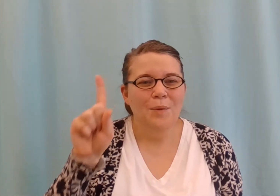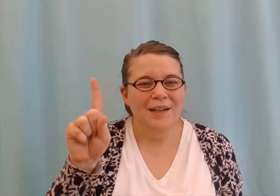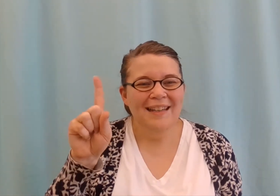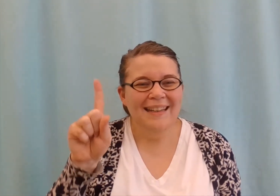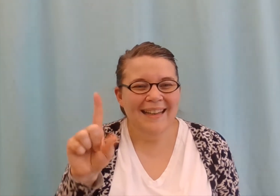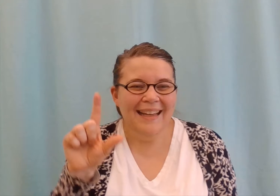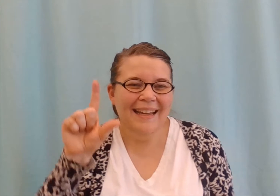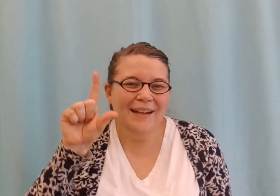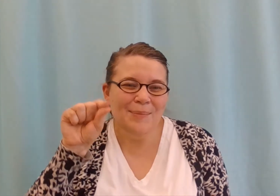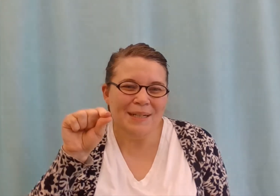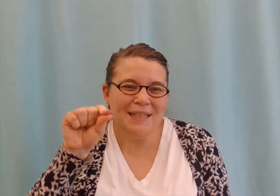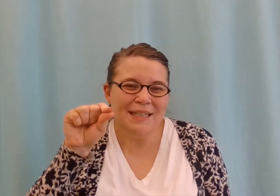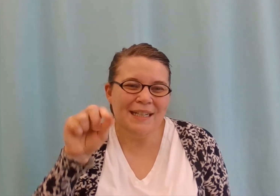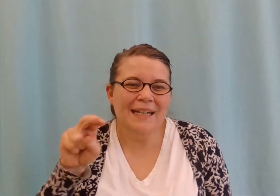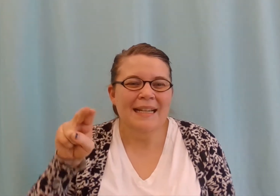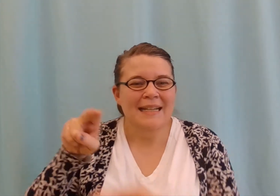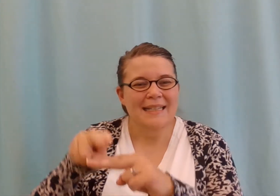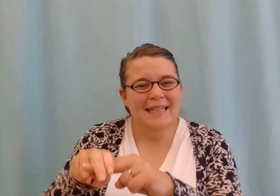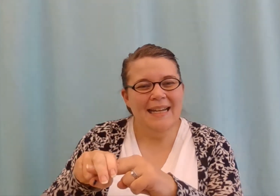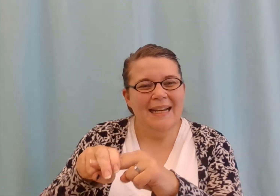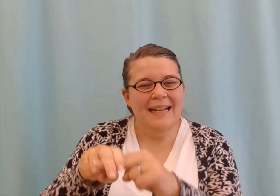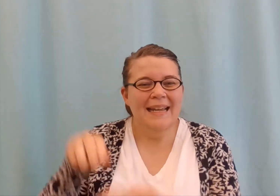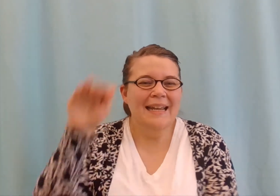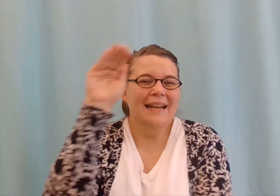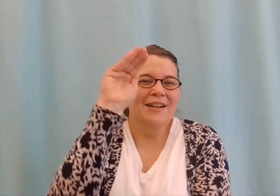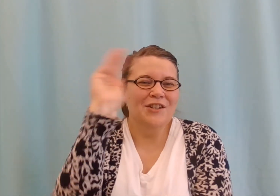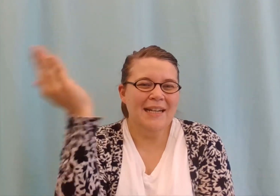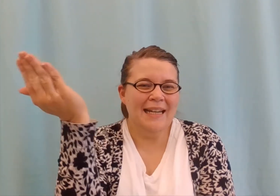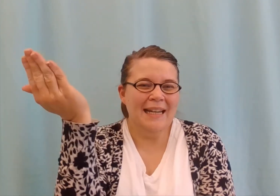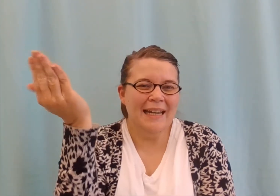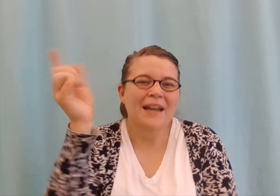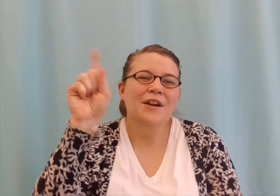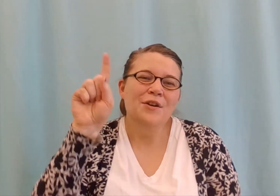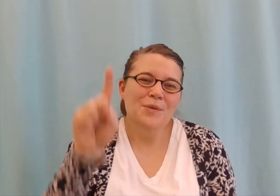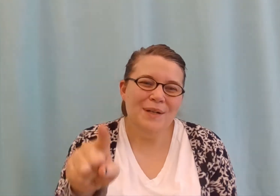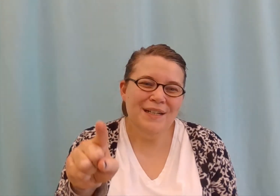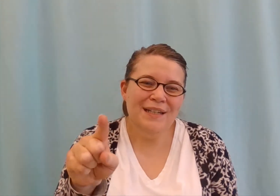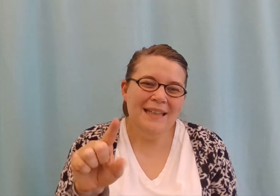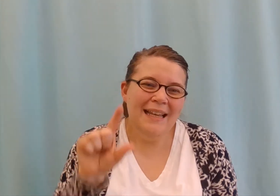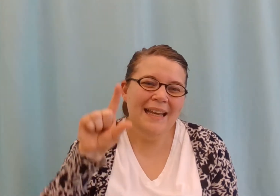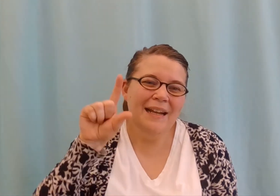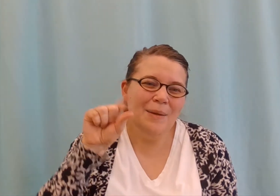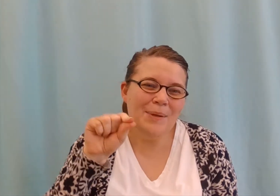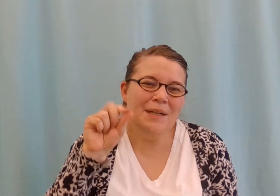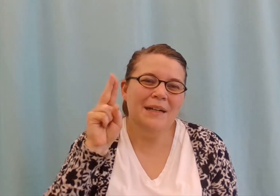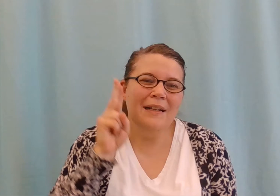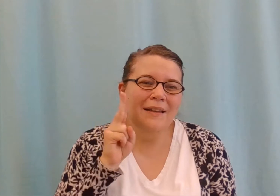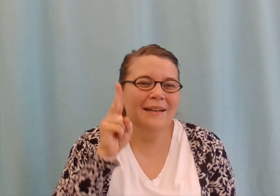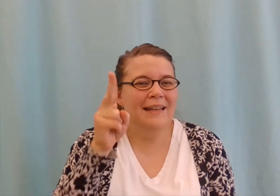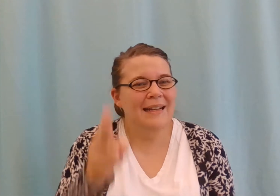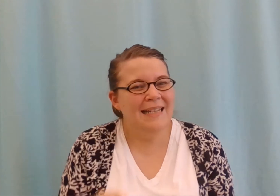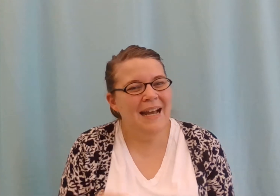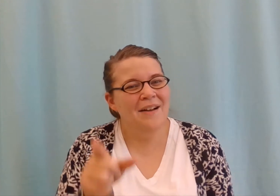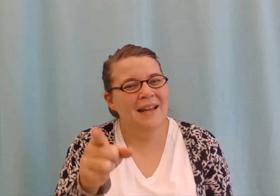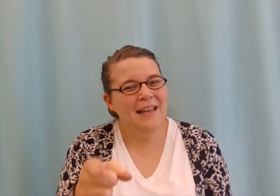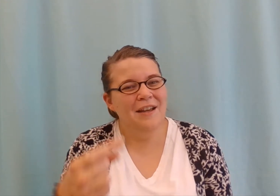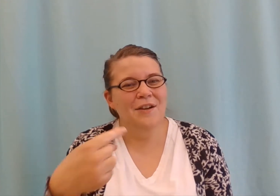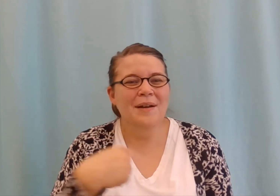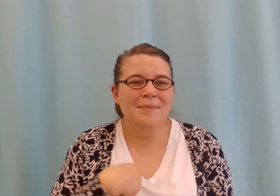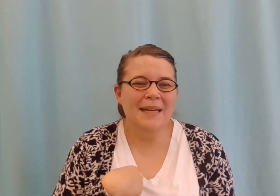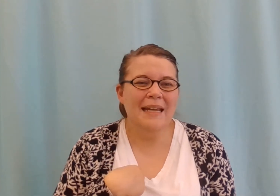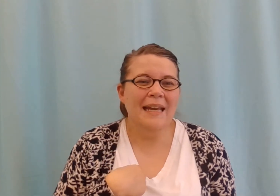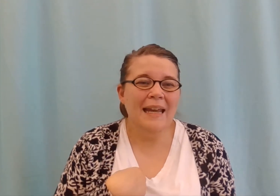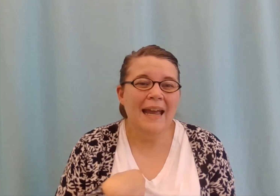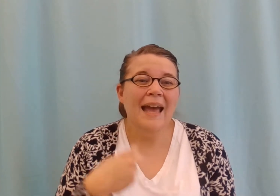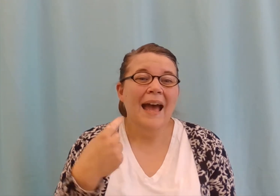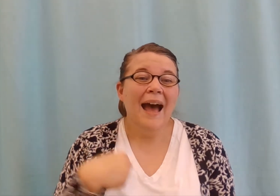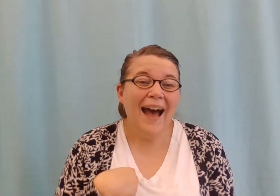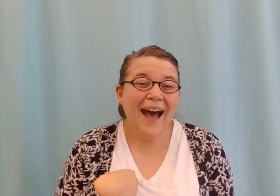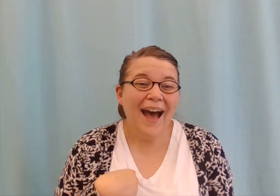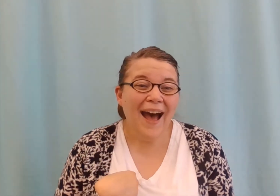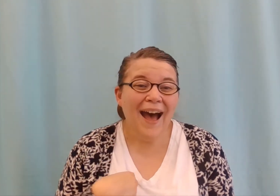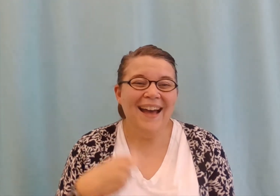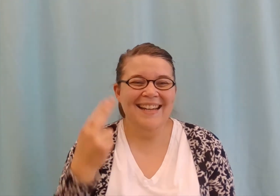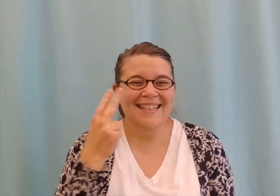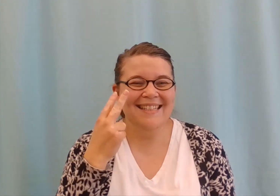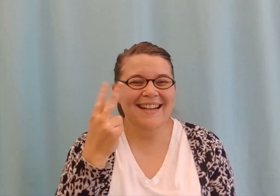One little bird, sitting in a tree. One little bird looking down at you and me. I saw